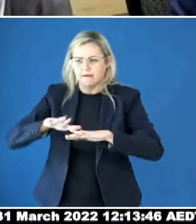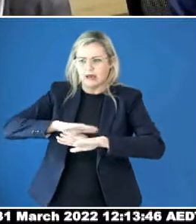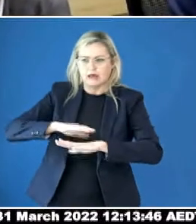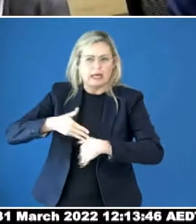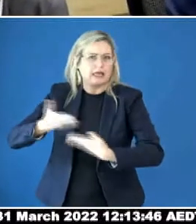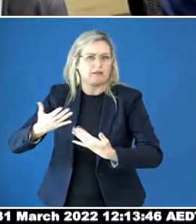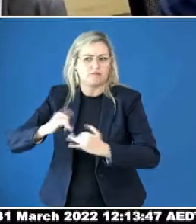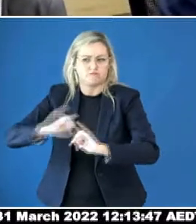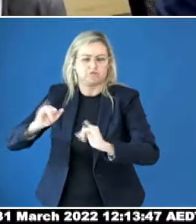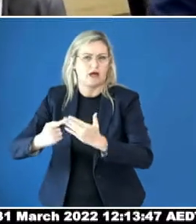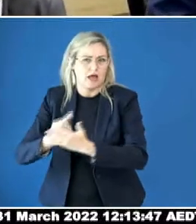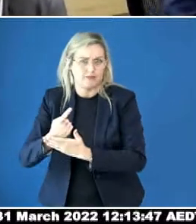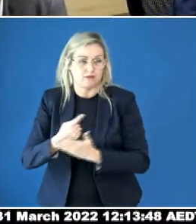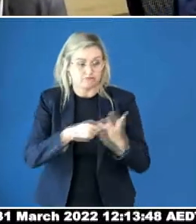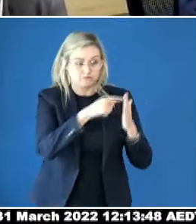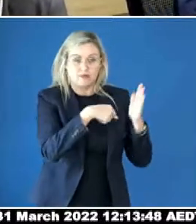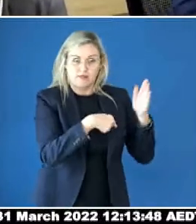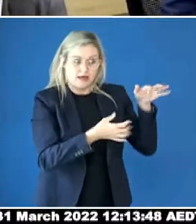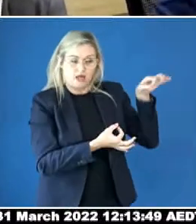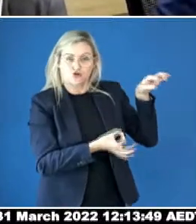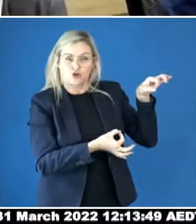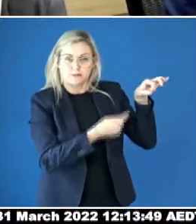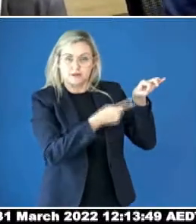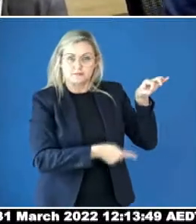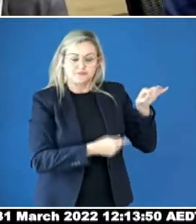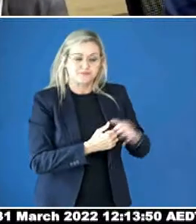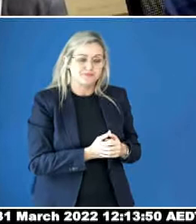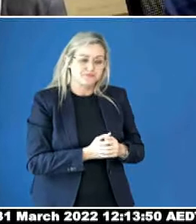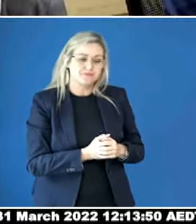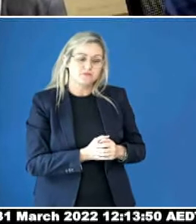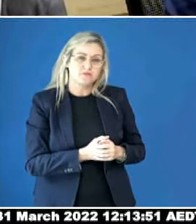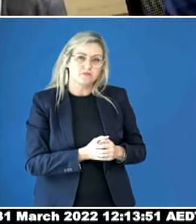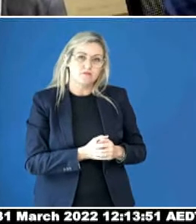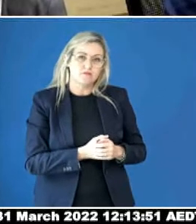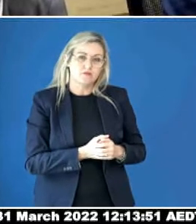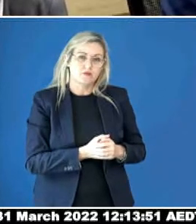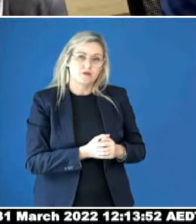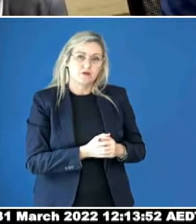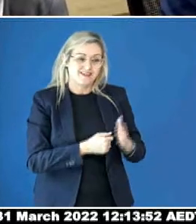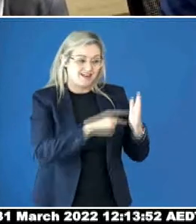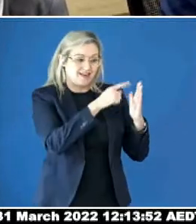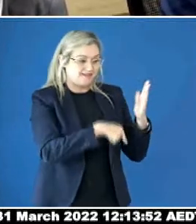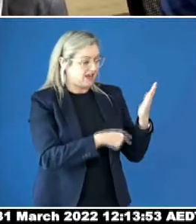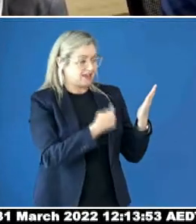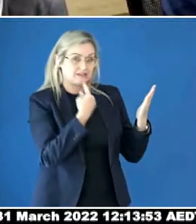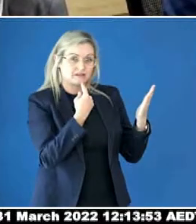Response for Adults with Disability Procedure, provides that if a victim has